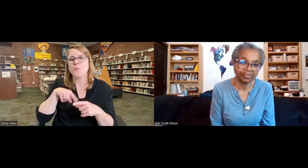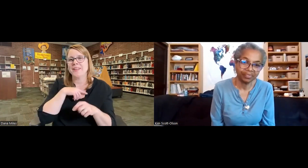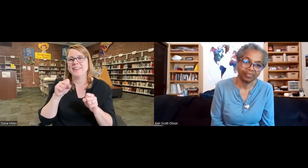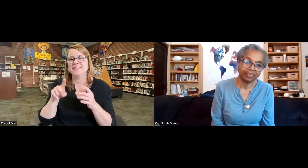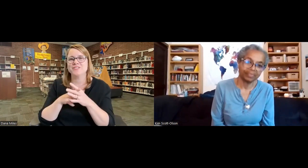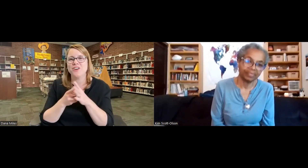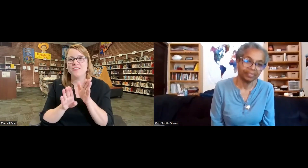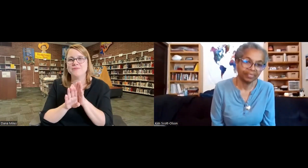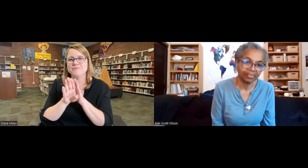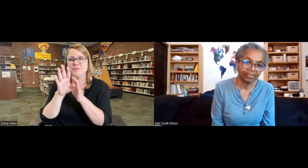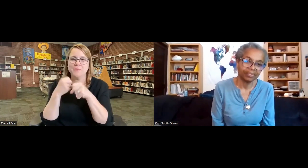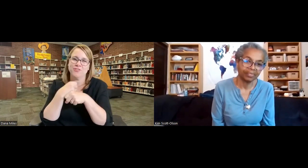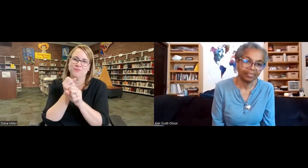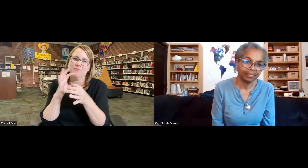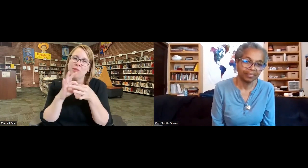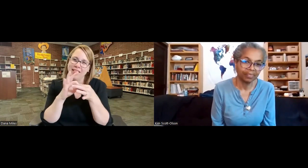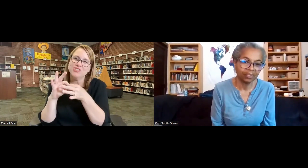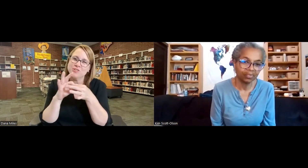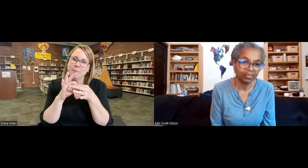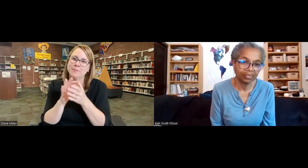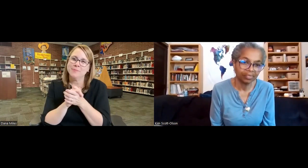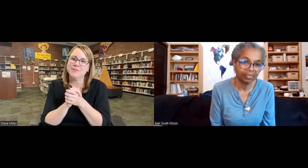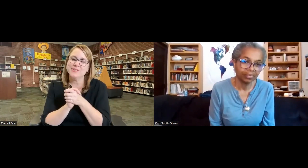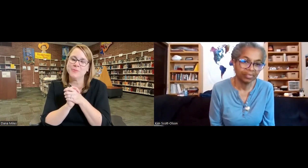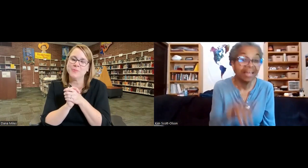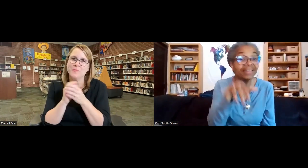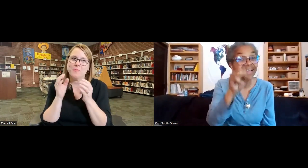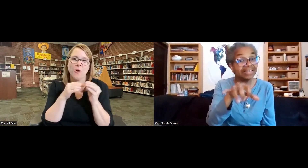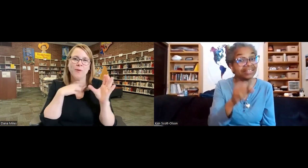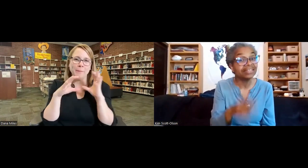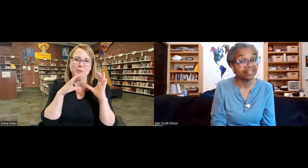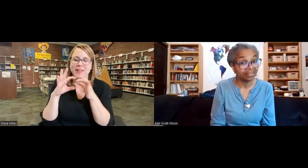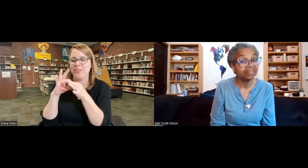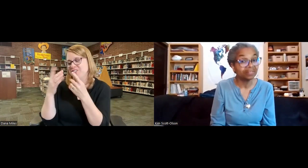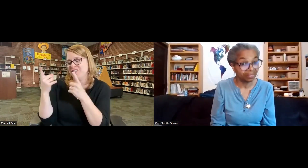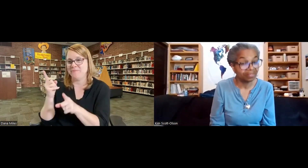That’s where we start to develop that relationship. Yes!